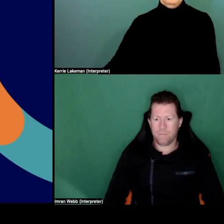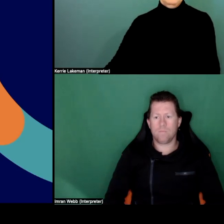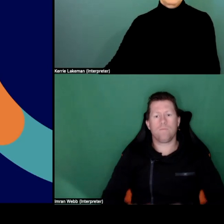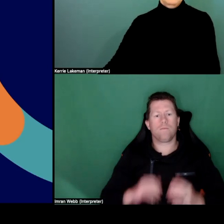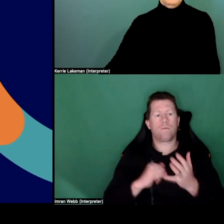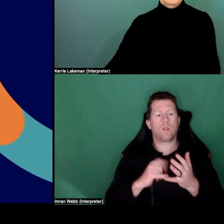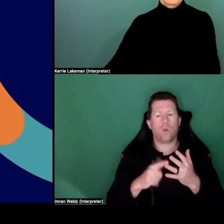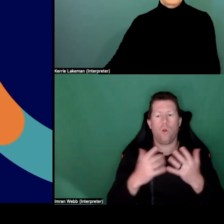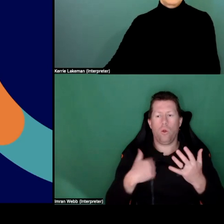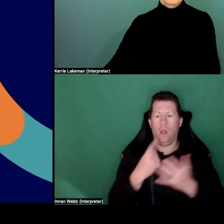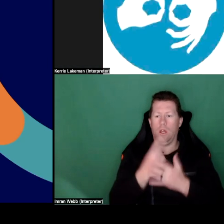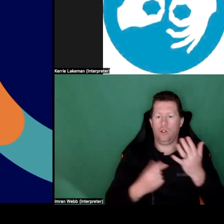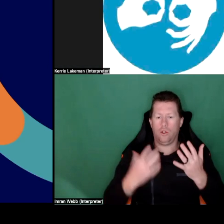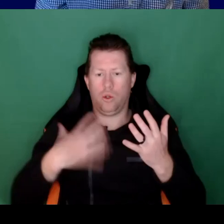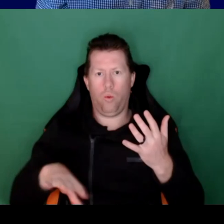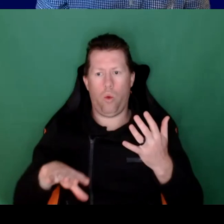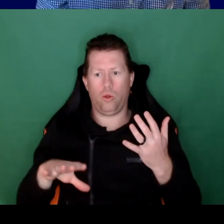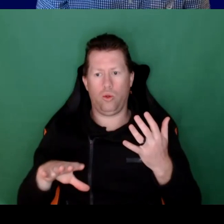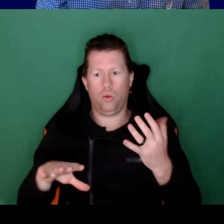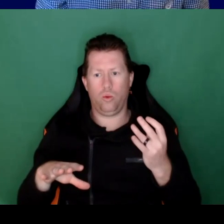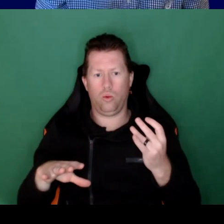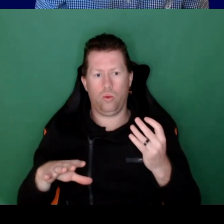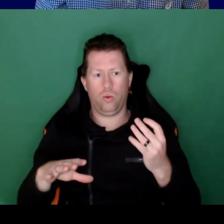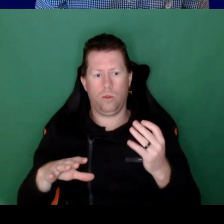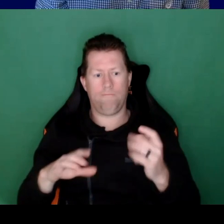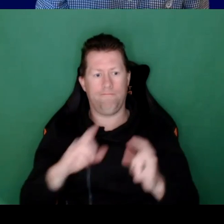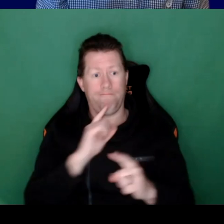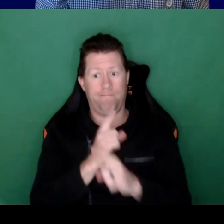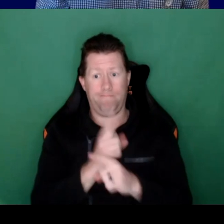I want to just kind of say that right here at the beginning.